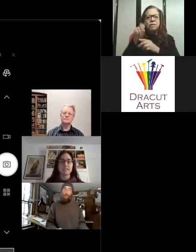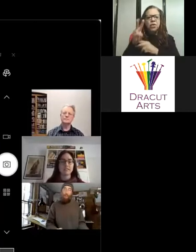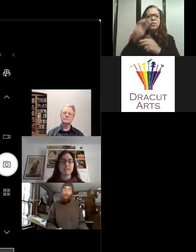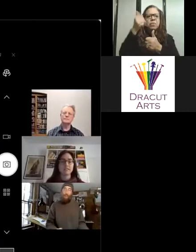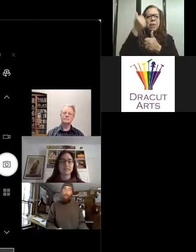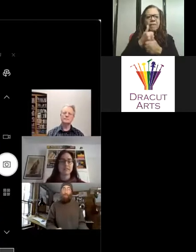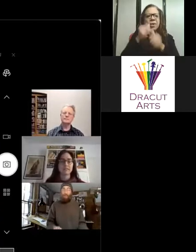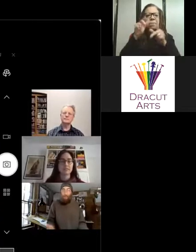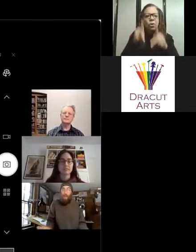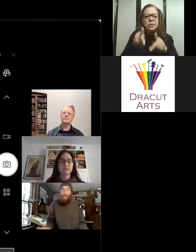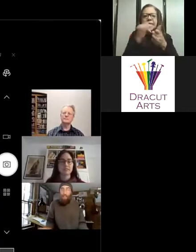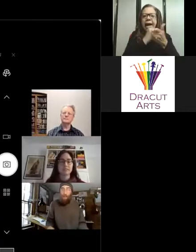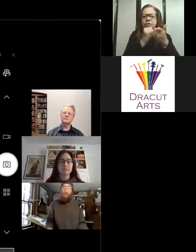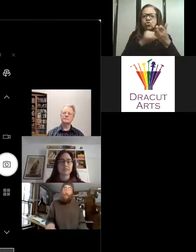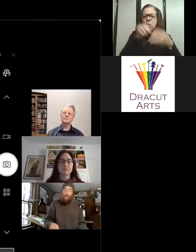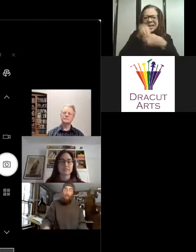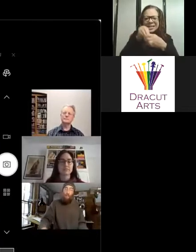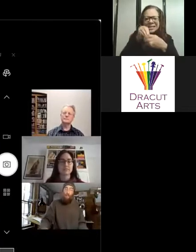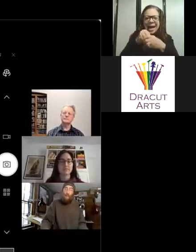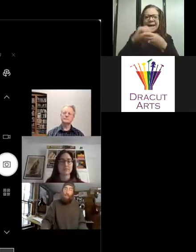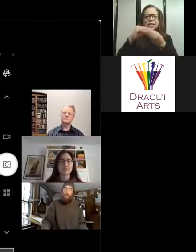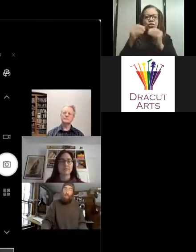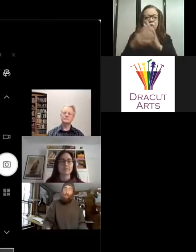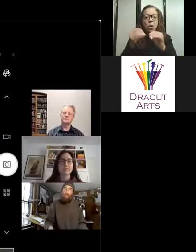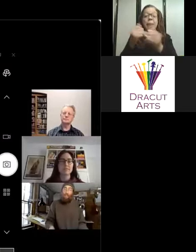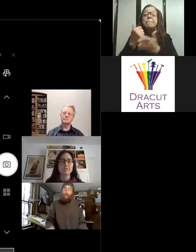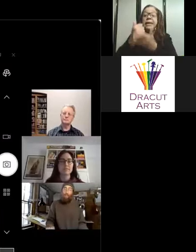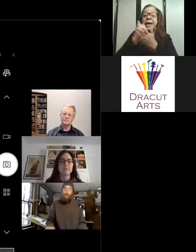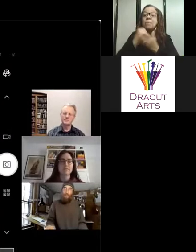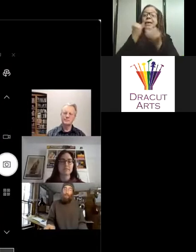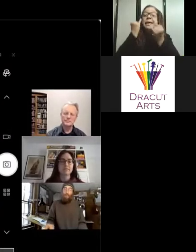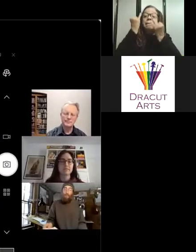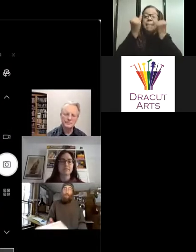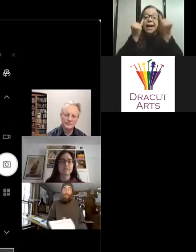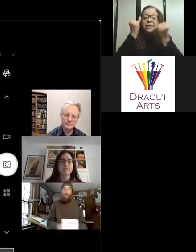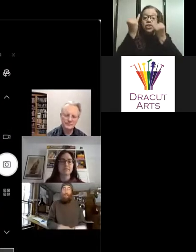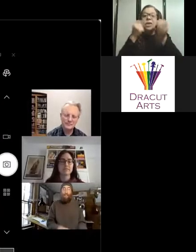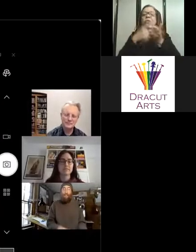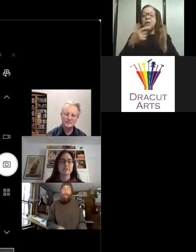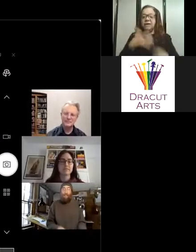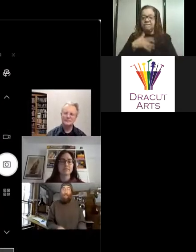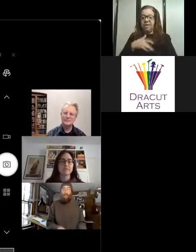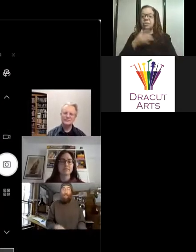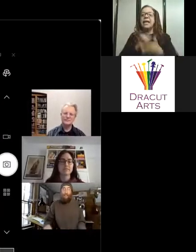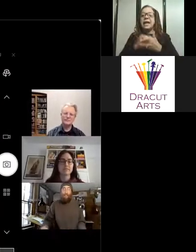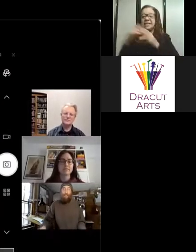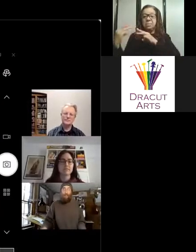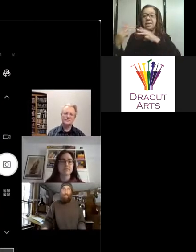there, and I maybe I still don't, but it helped me imagine a little bit of what it might have been like to be in that situation.